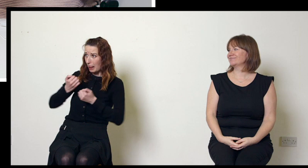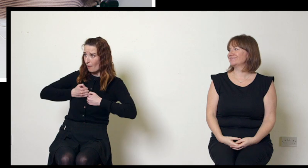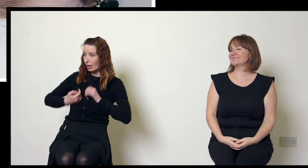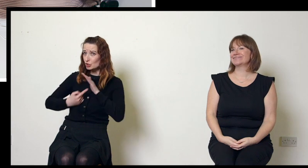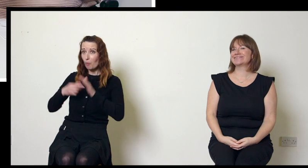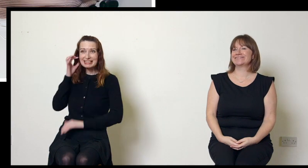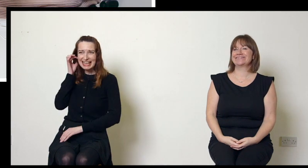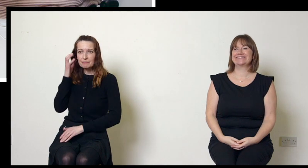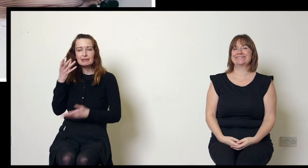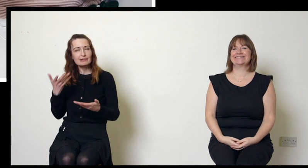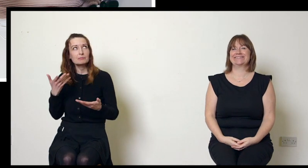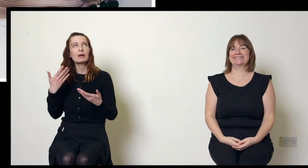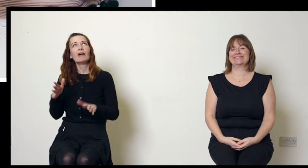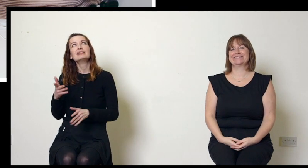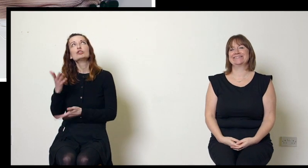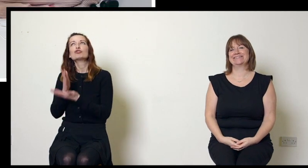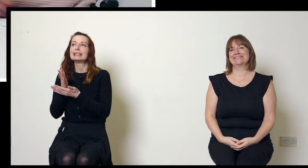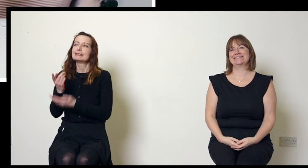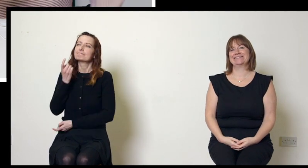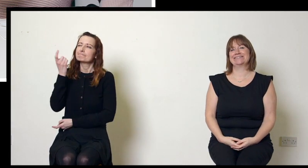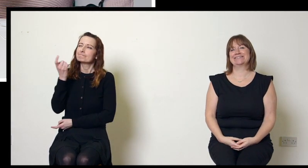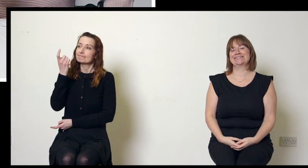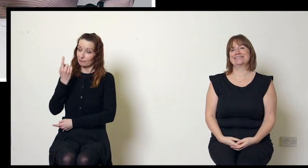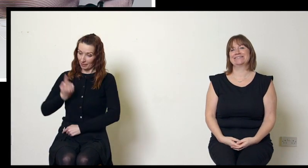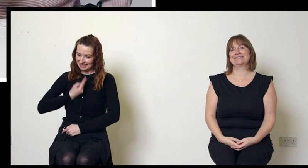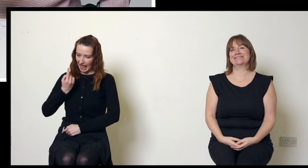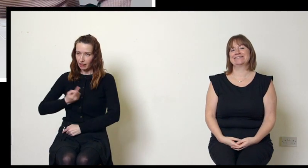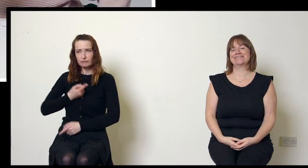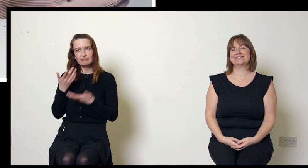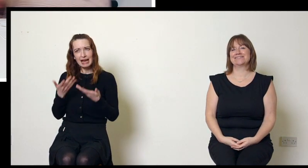I don't know. I suppose. I think for me personally now,